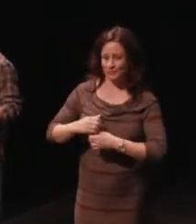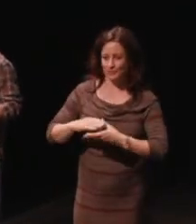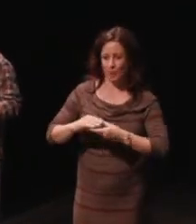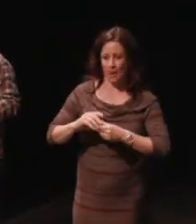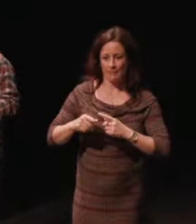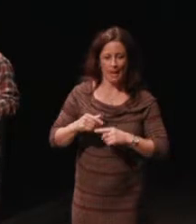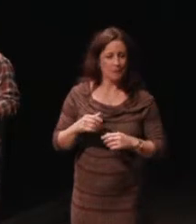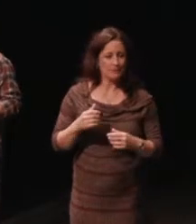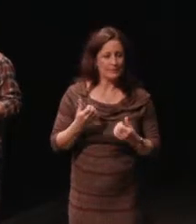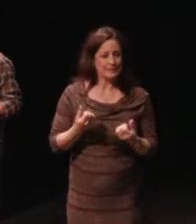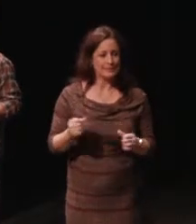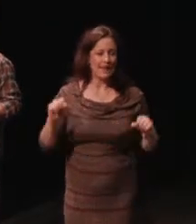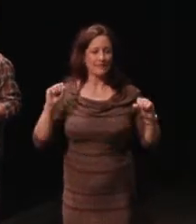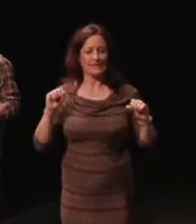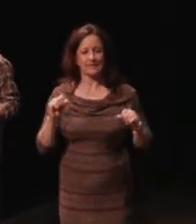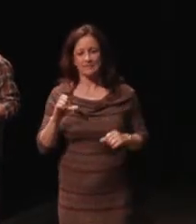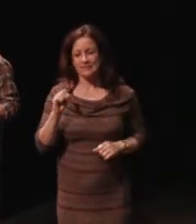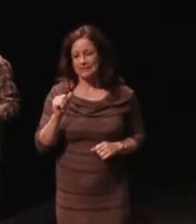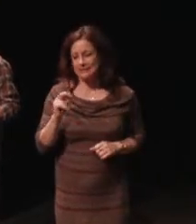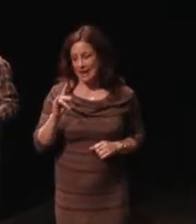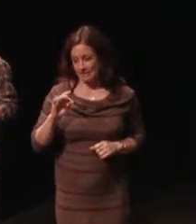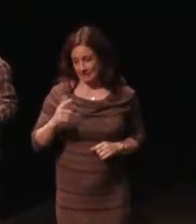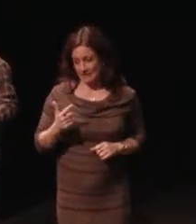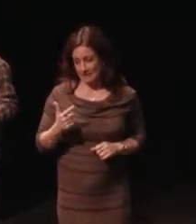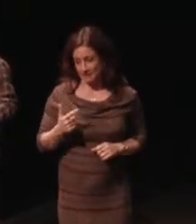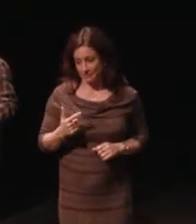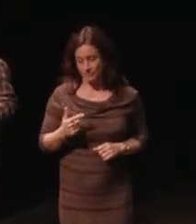And one of the things that seem out in the world is,